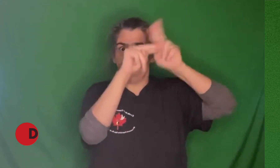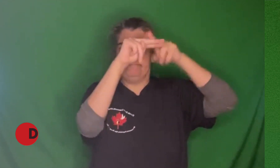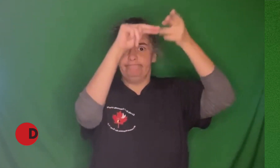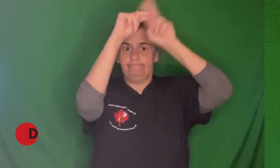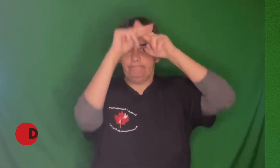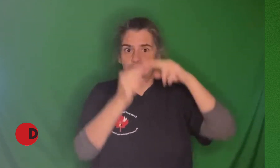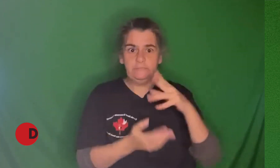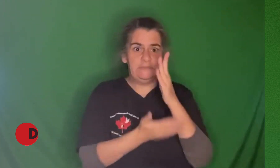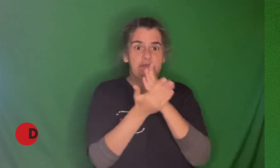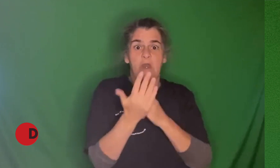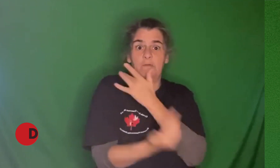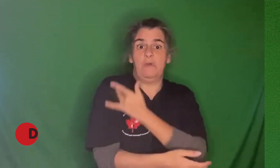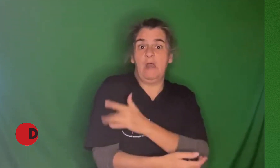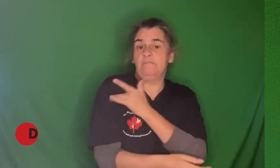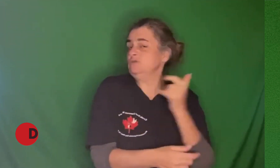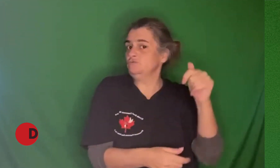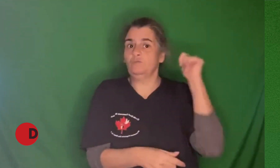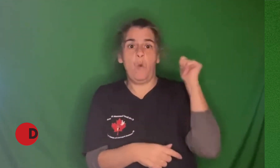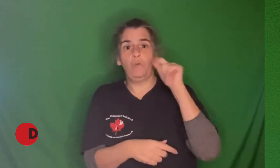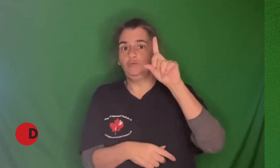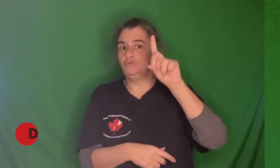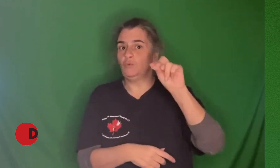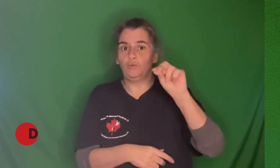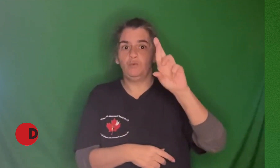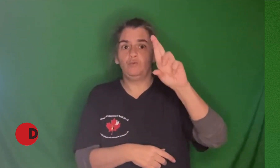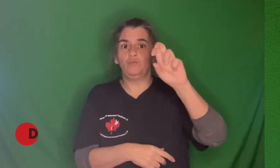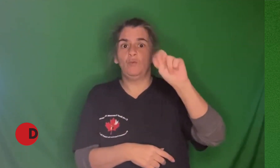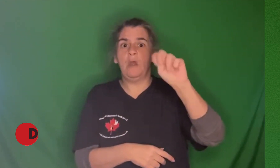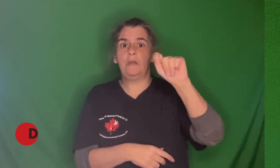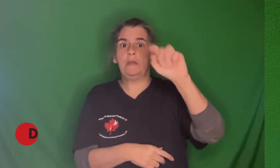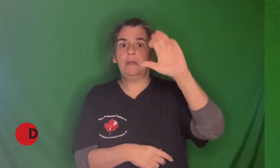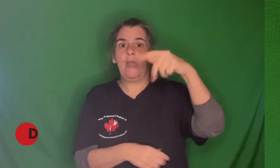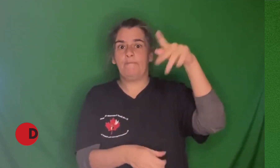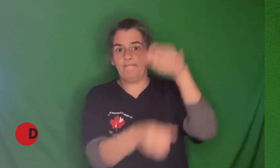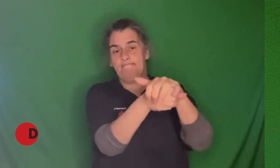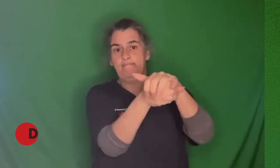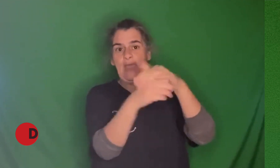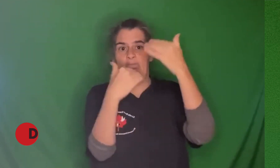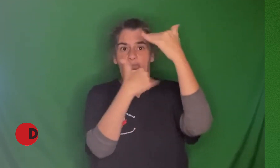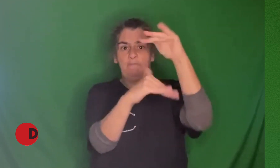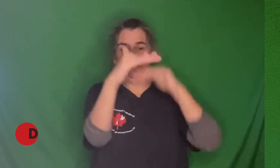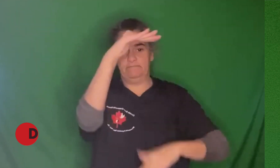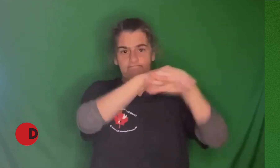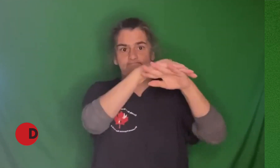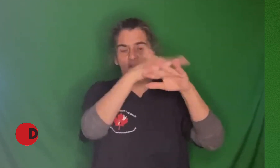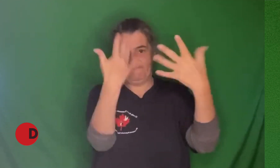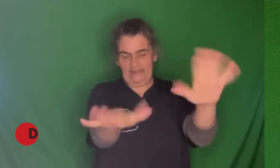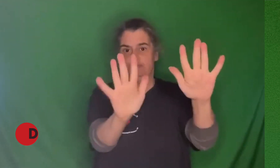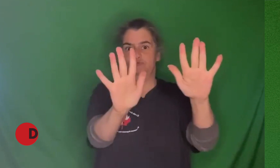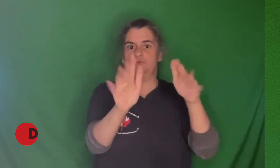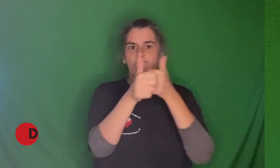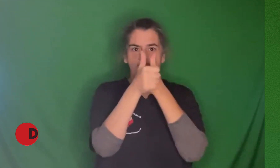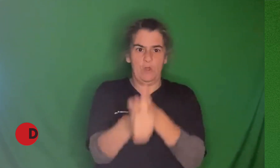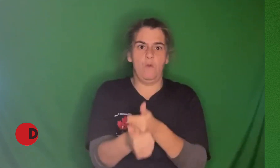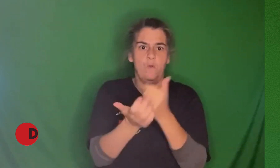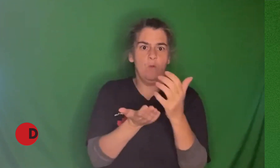Rents are going up and some provinces won't impose caps to limit rental